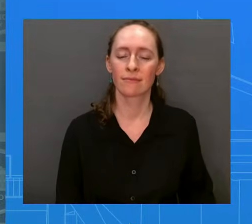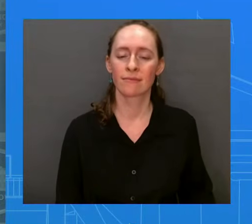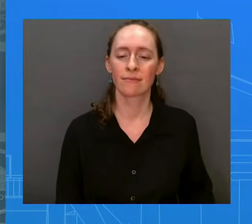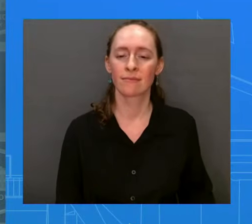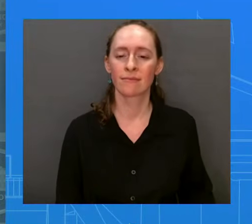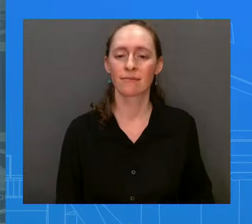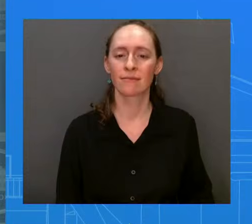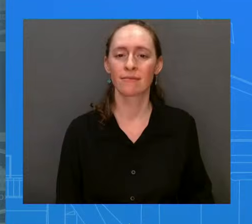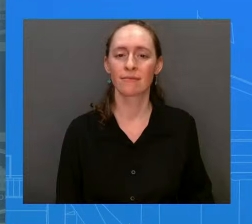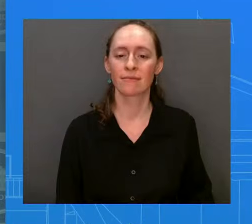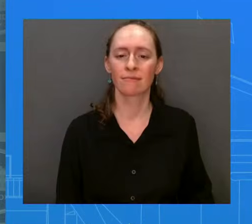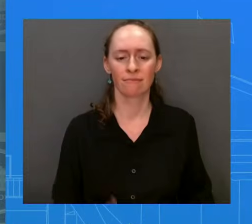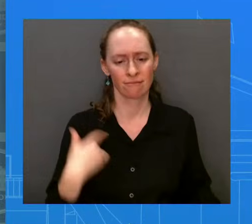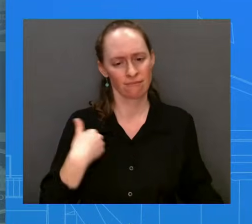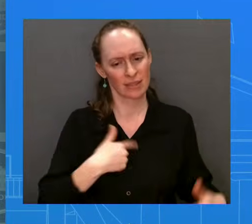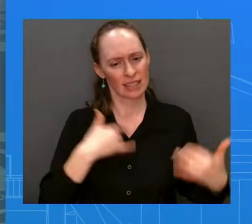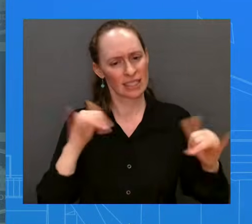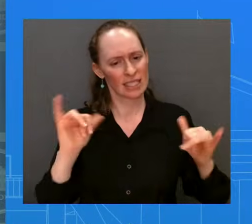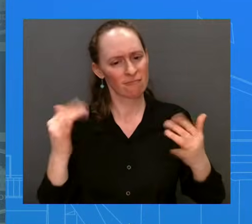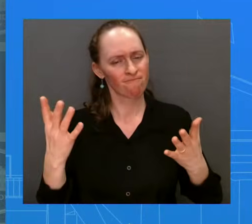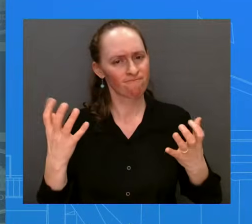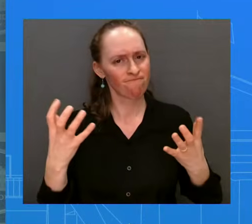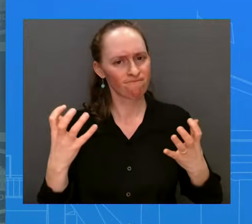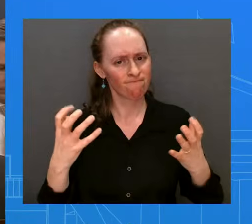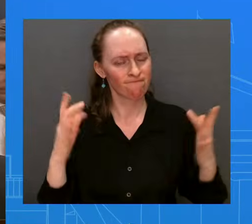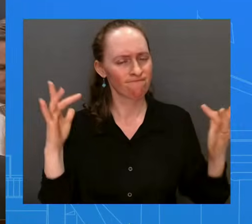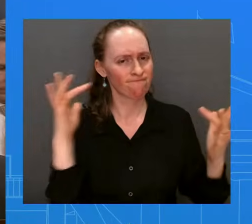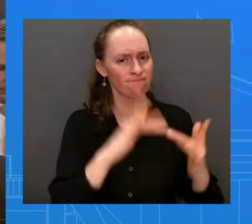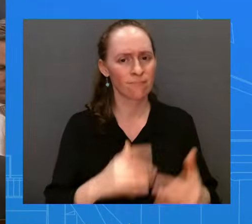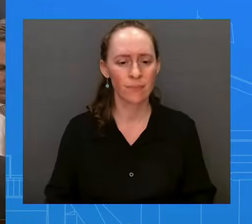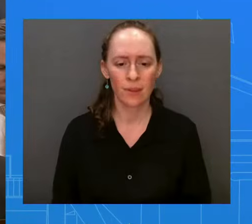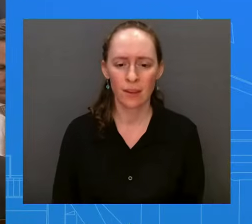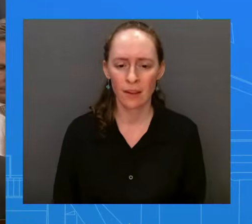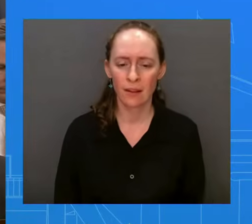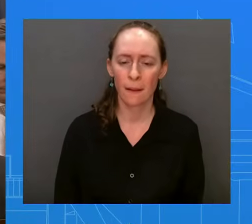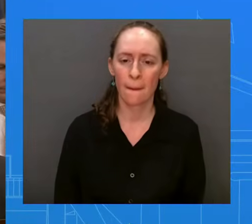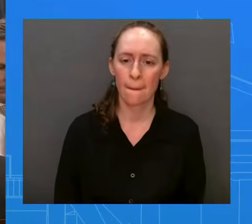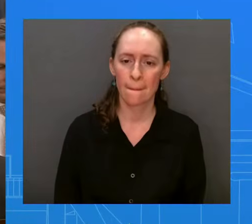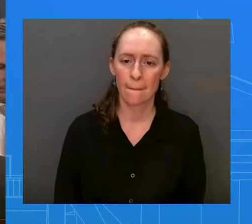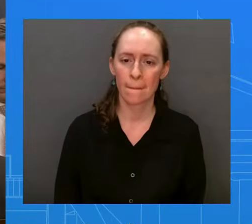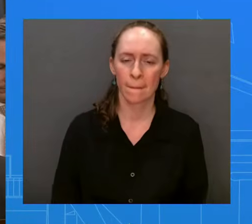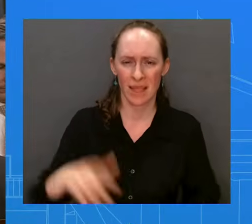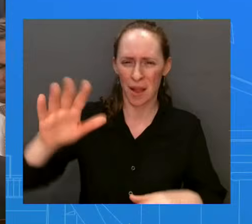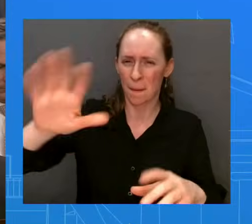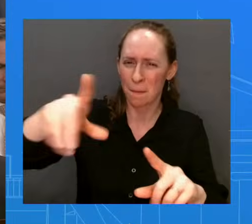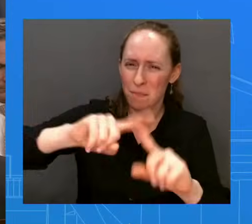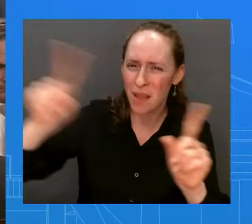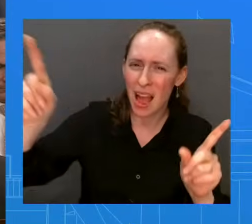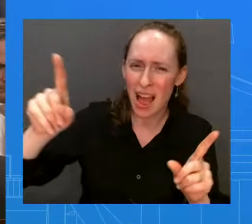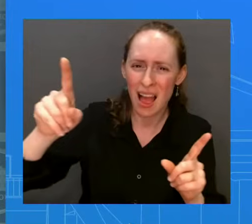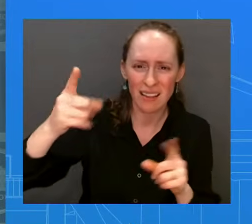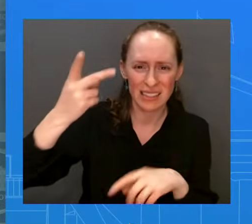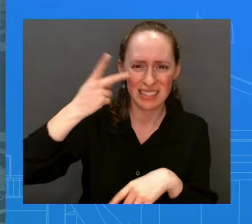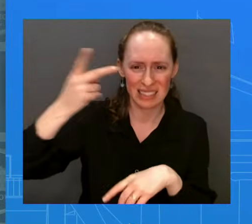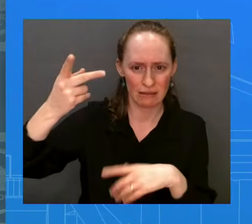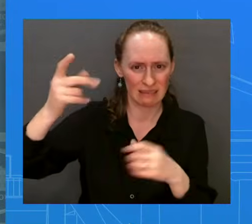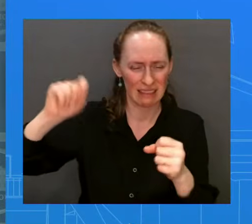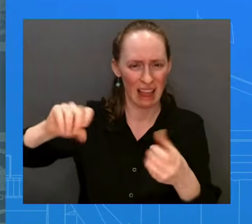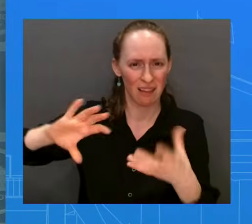The Press: But has it set back the relationship? Mr. Kirby: I'm sorry? The Press: Has this all -- this list of things set back the relationship? Mr. Kirby: It has certainly not helped us move forward